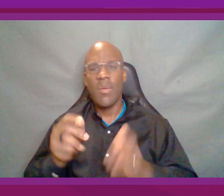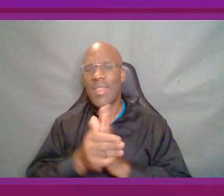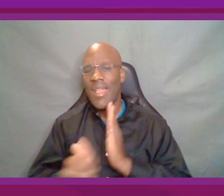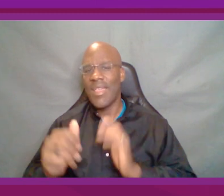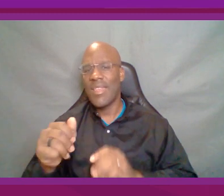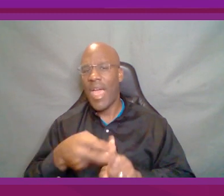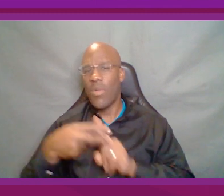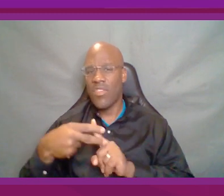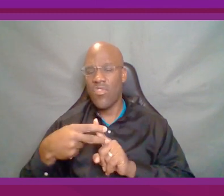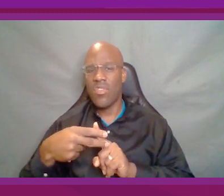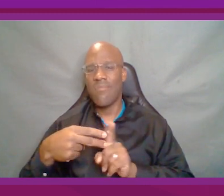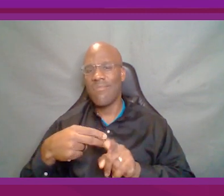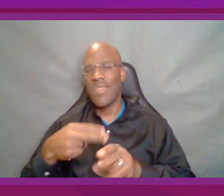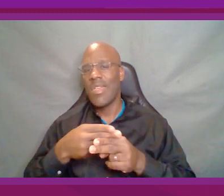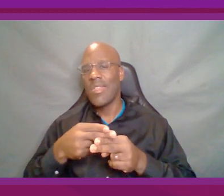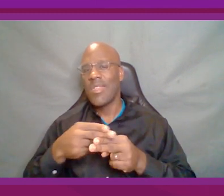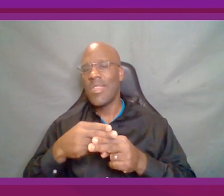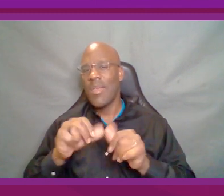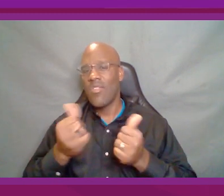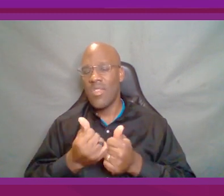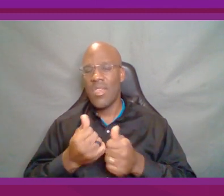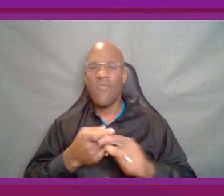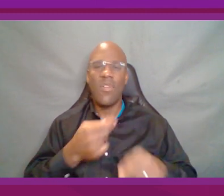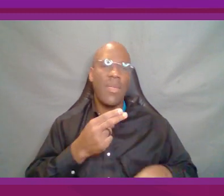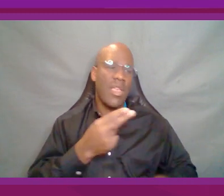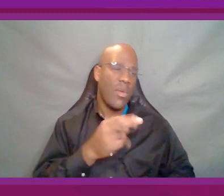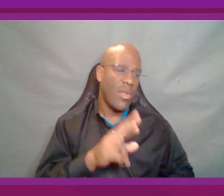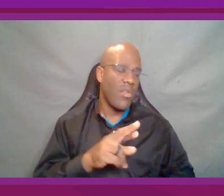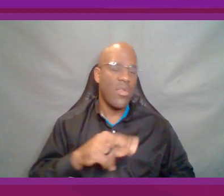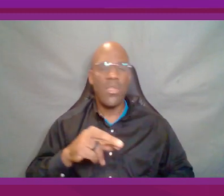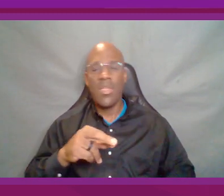to human resources to workforce planning individuals really